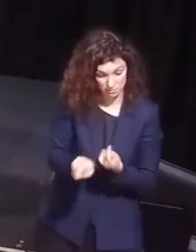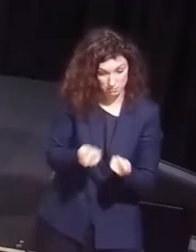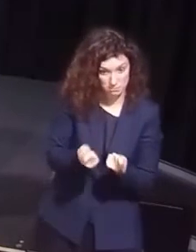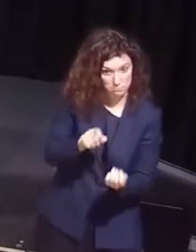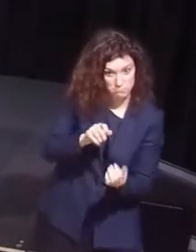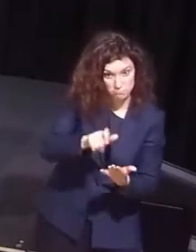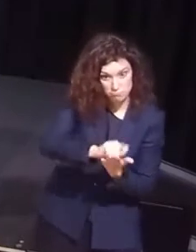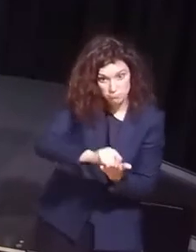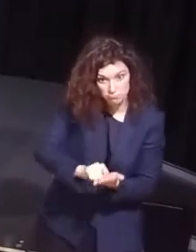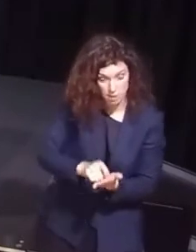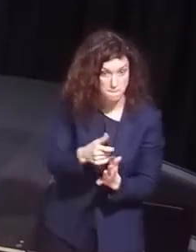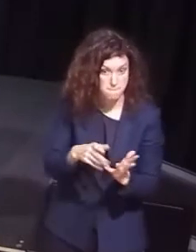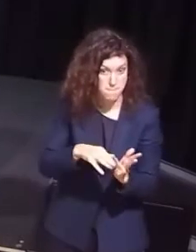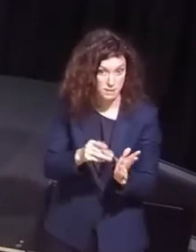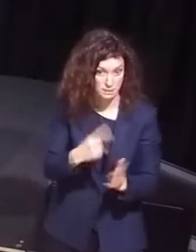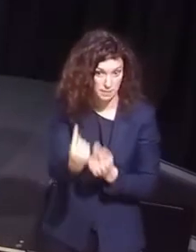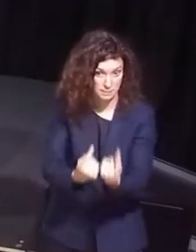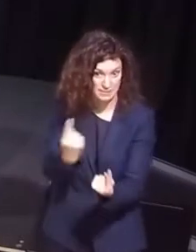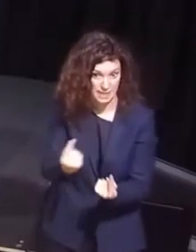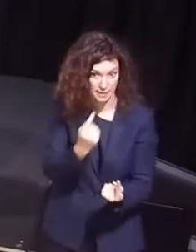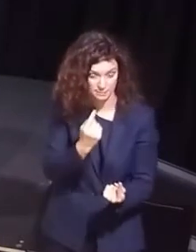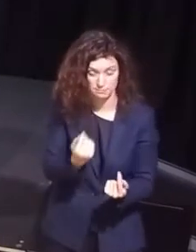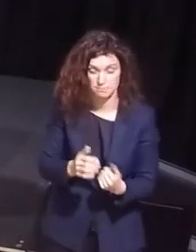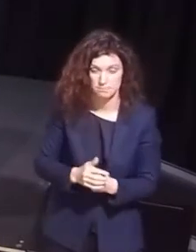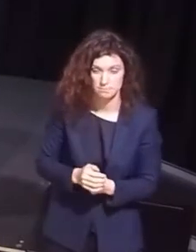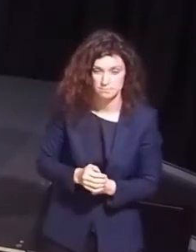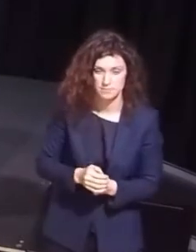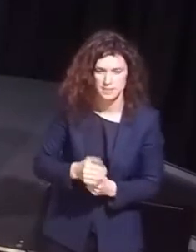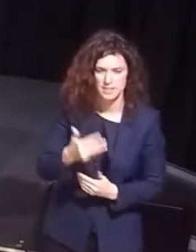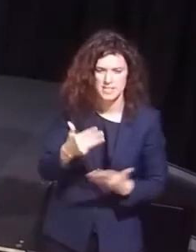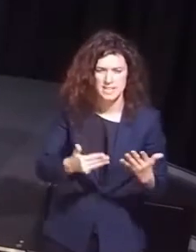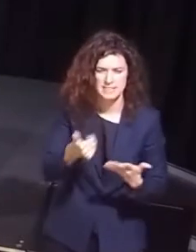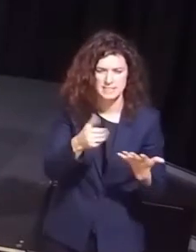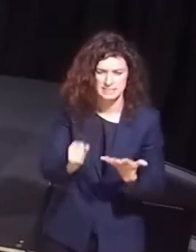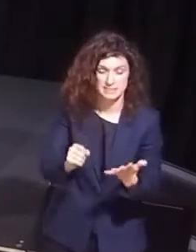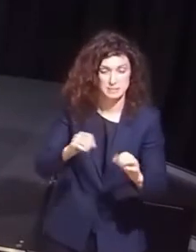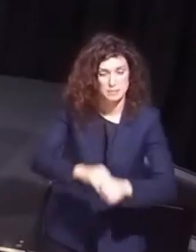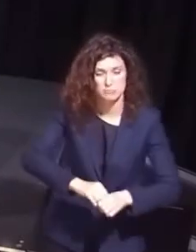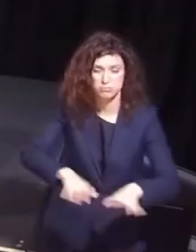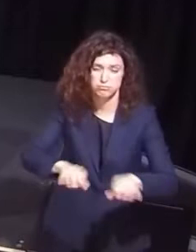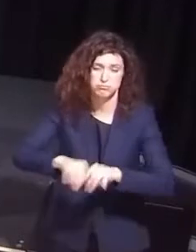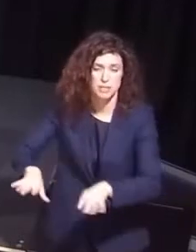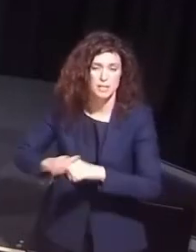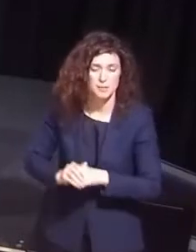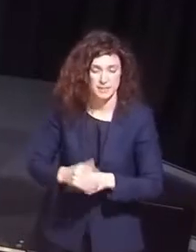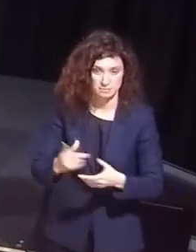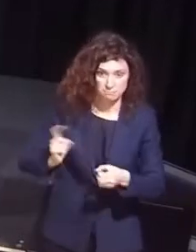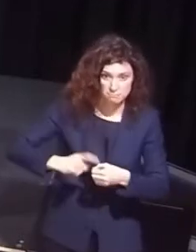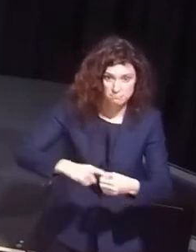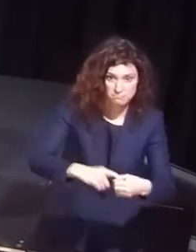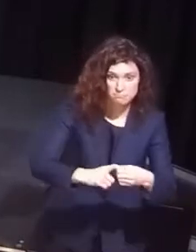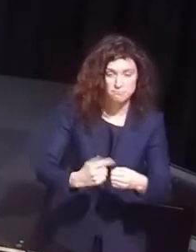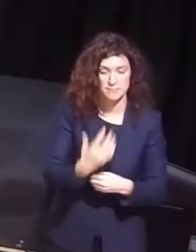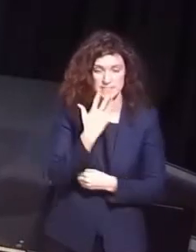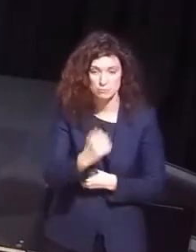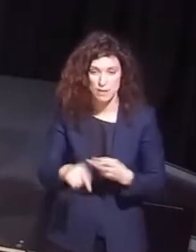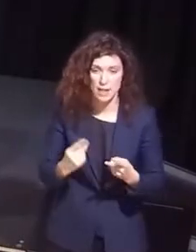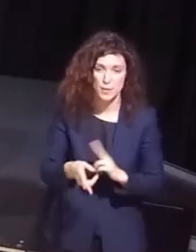Rebranded Possibility in 1969 it had subscribers across Europe, Scandinavia, Israel, North America, Canada,